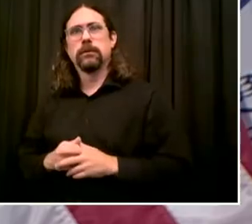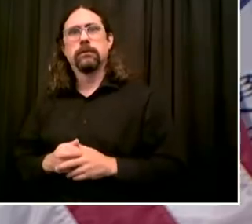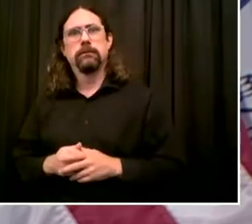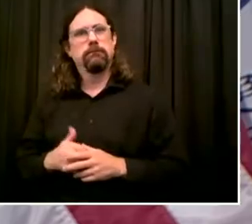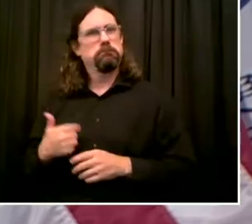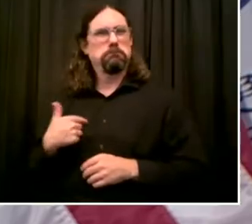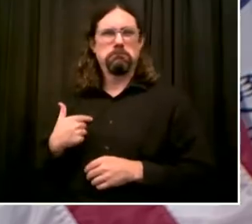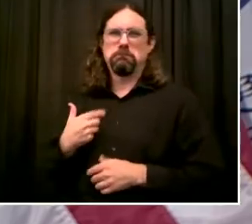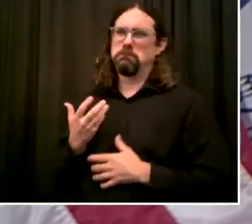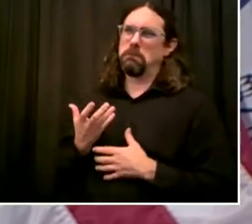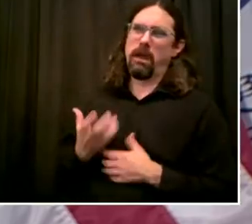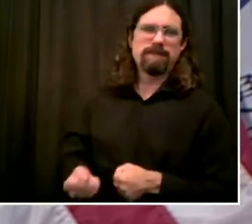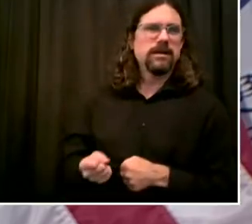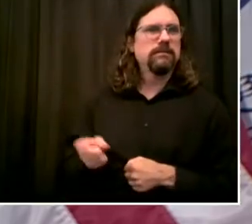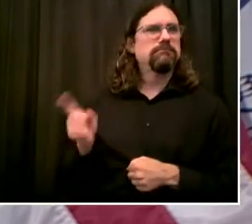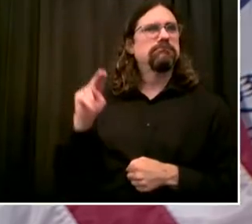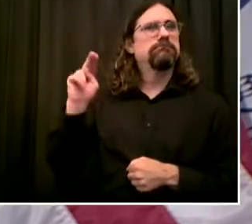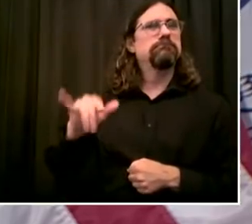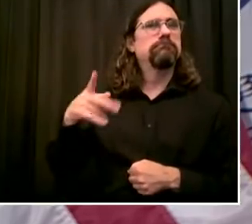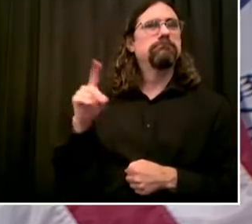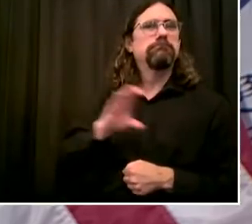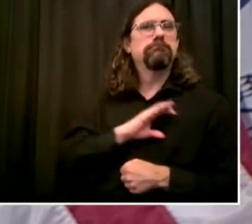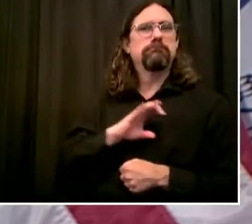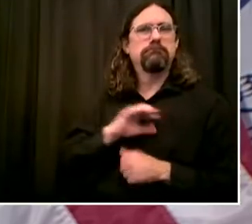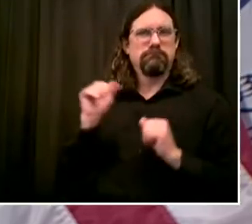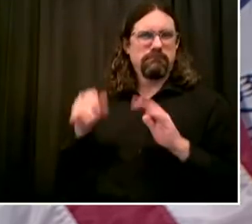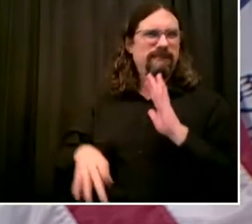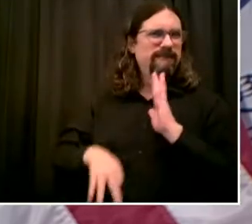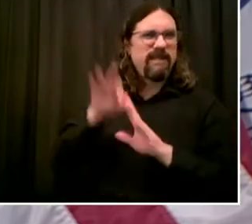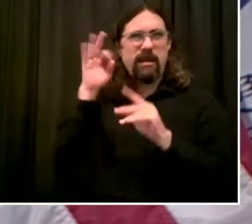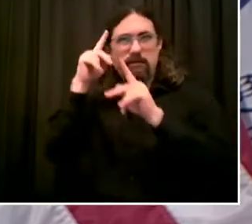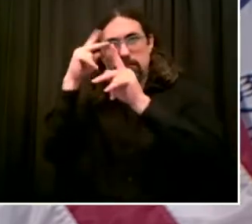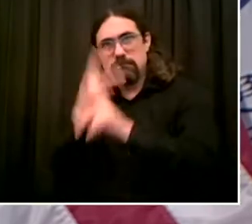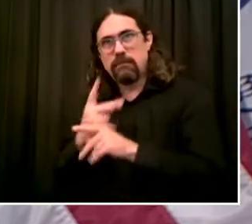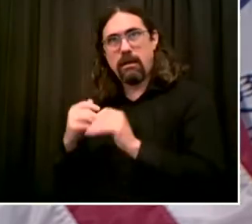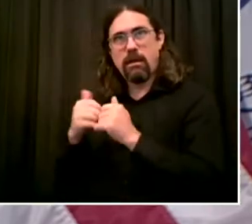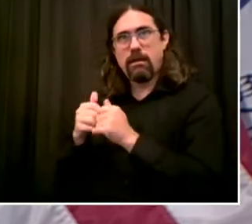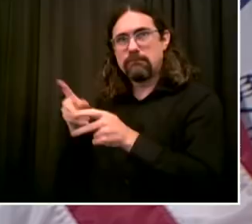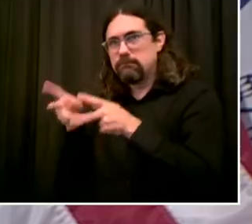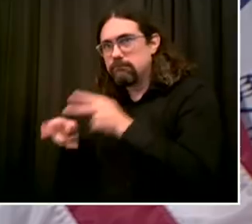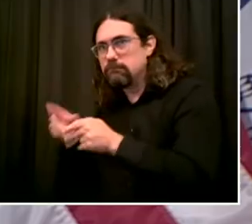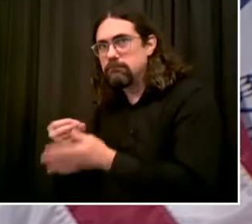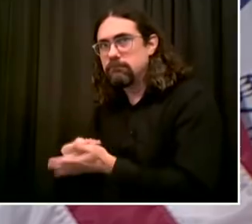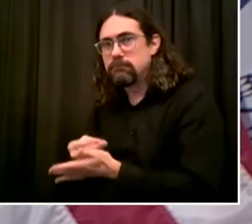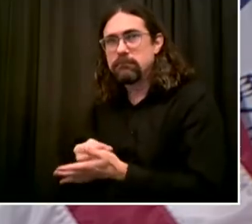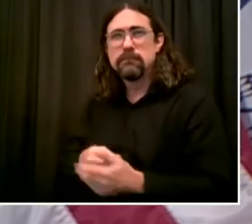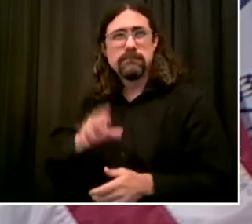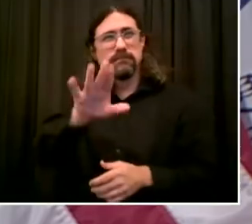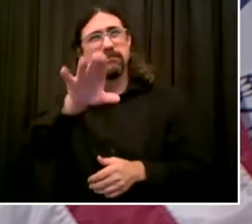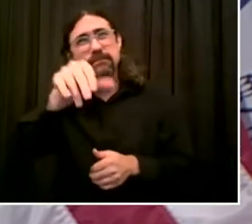HANDLE IT EFFECTIVELY.